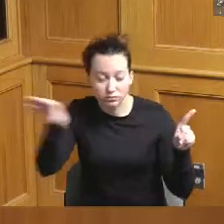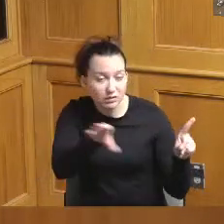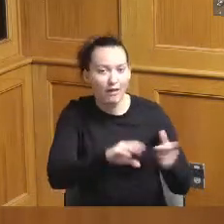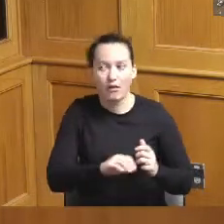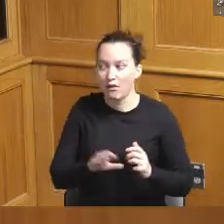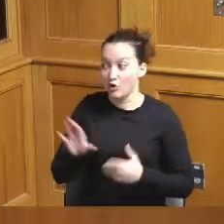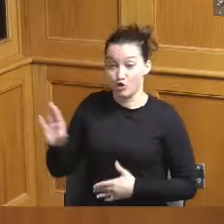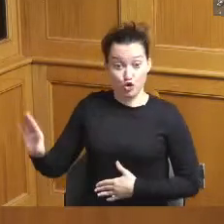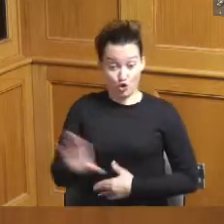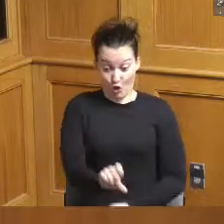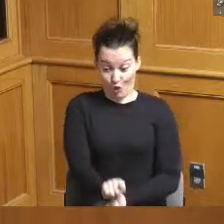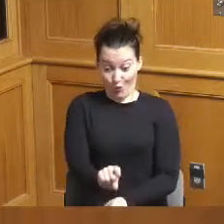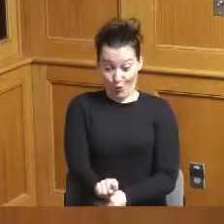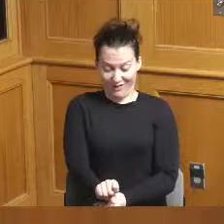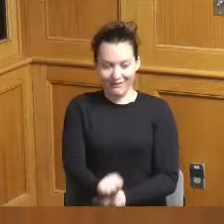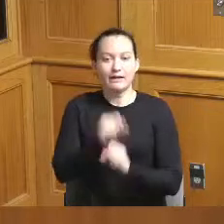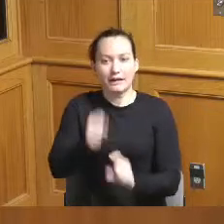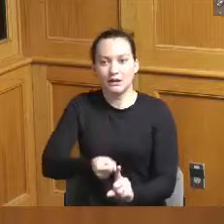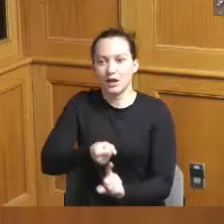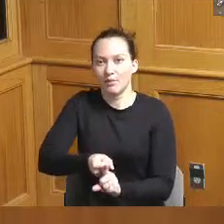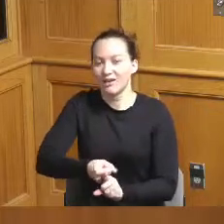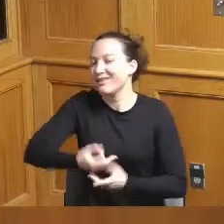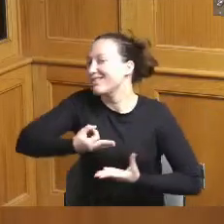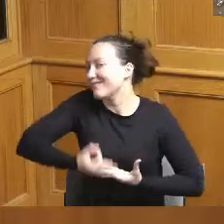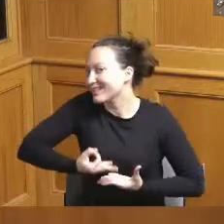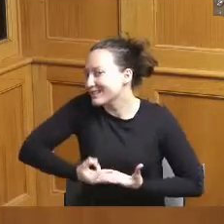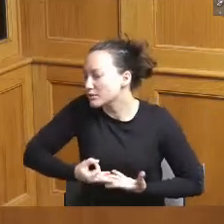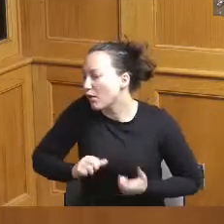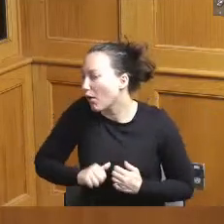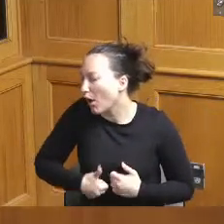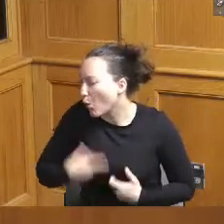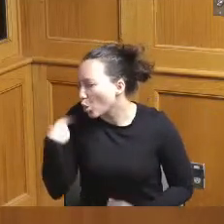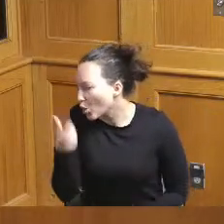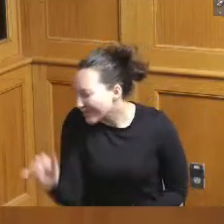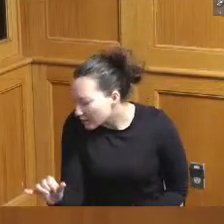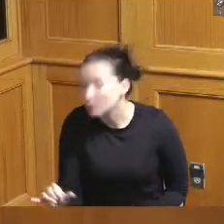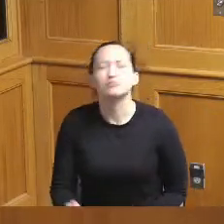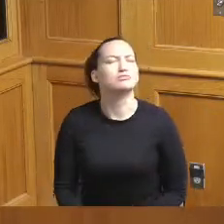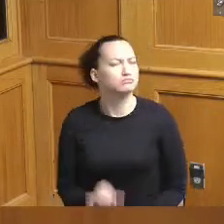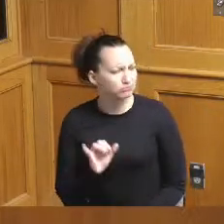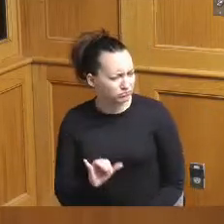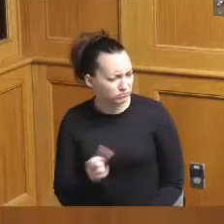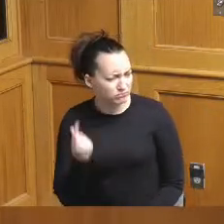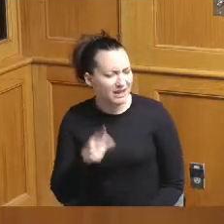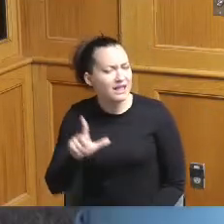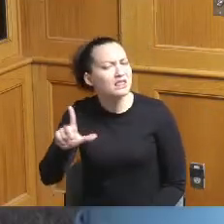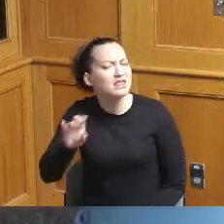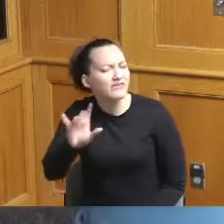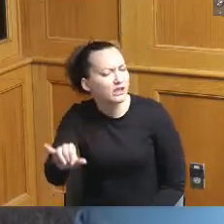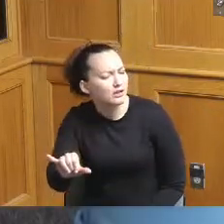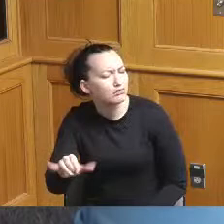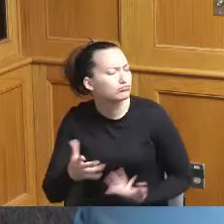their work can impact our Financial Health about you and then on the Levee side of things you've